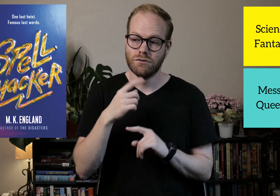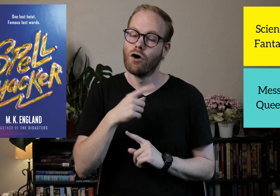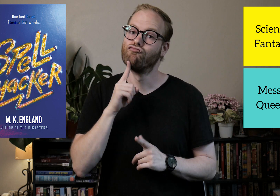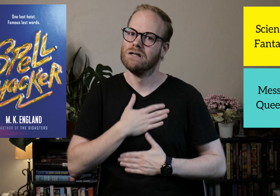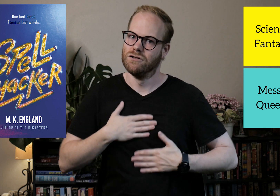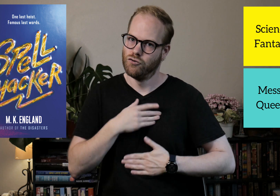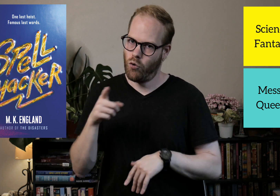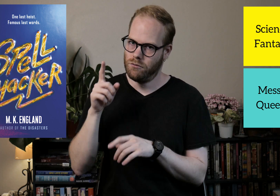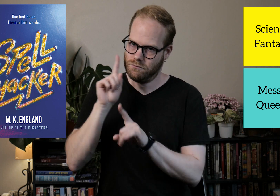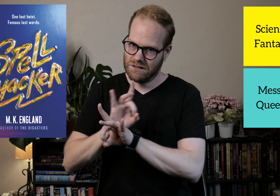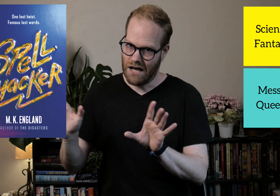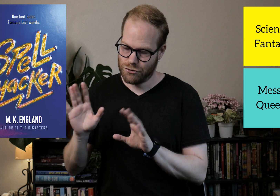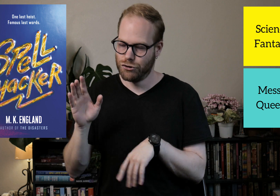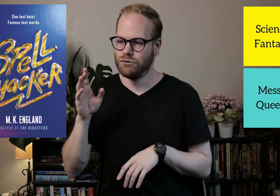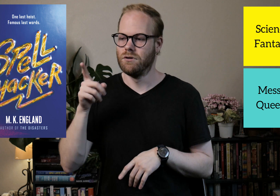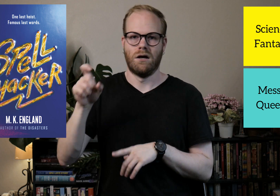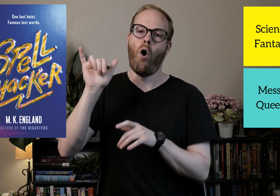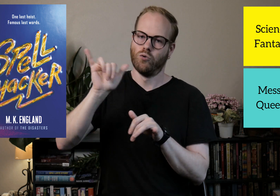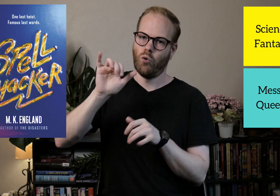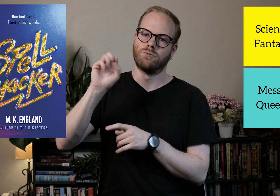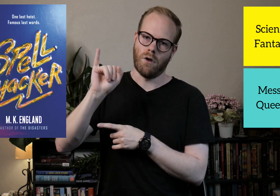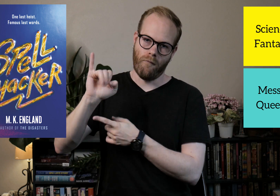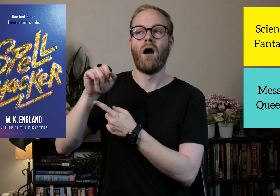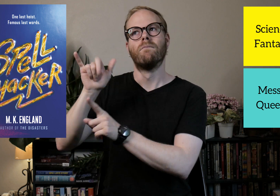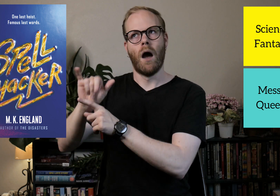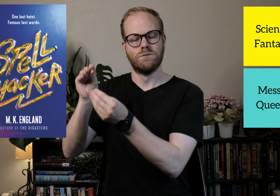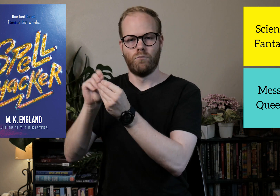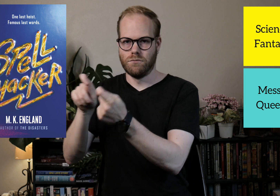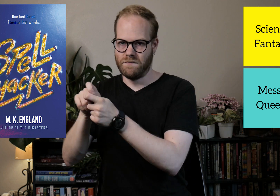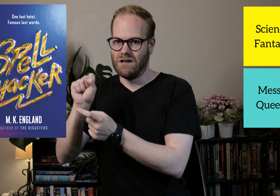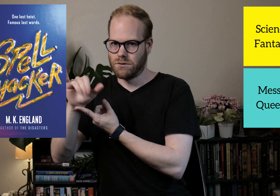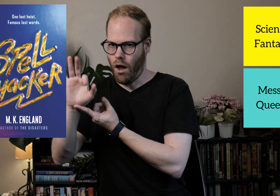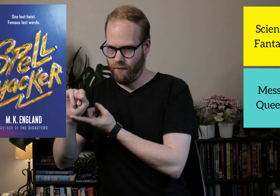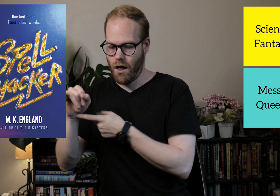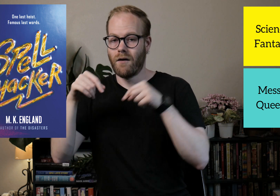I really enjoyed The Disasters, it's also sci-fi. Well, that was more specifically sci-fi.